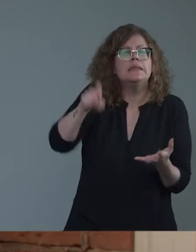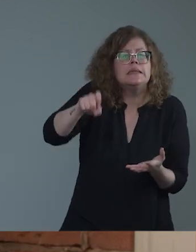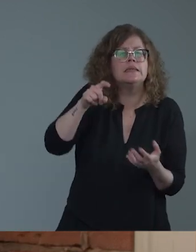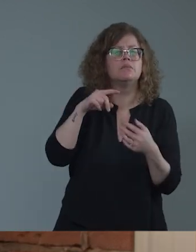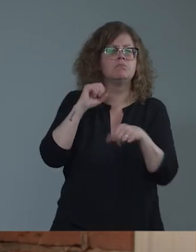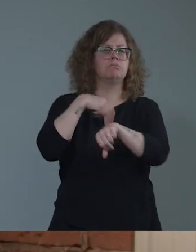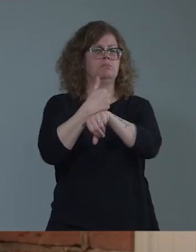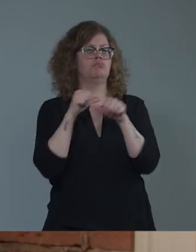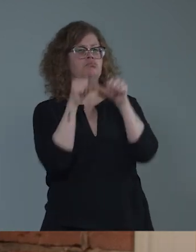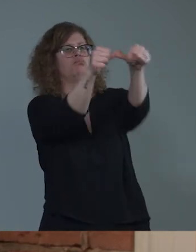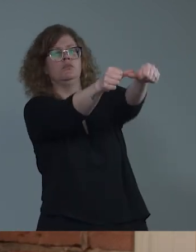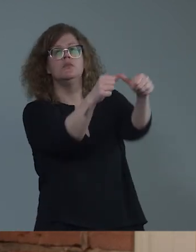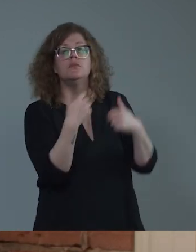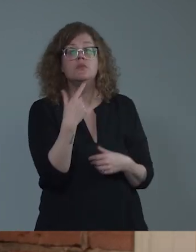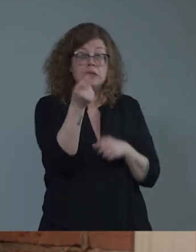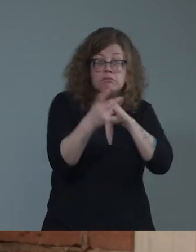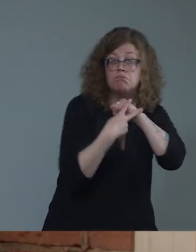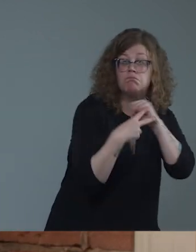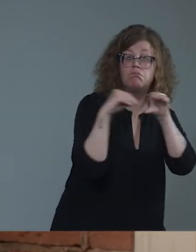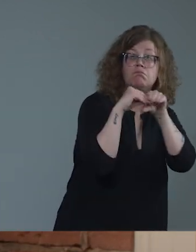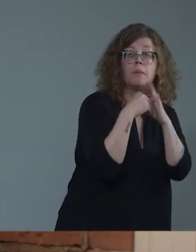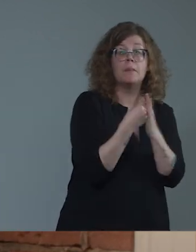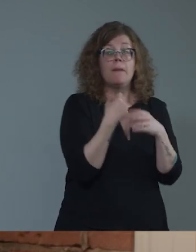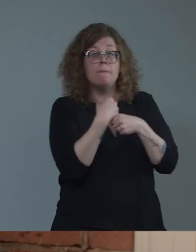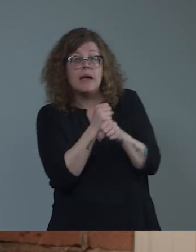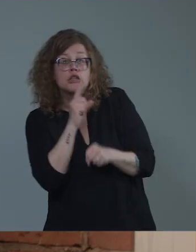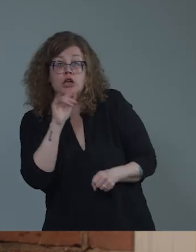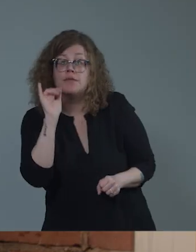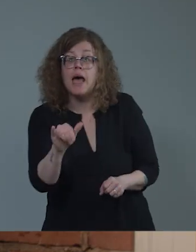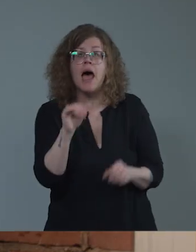Who's going to take care of that artwork after it's been installed? And if anything happens to